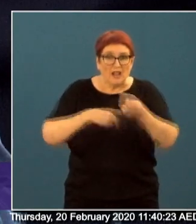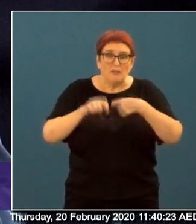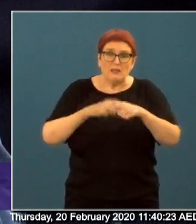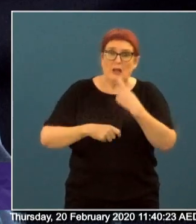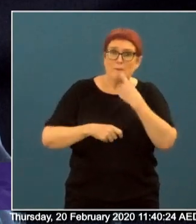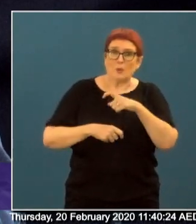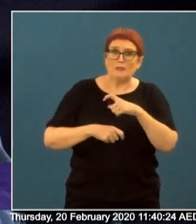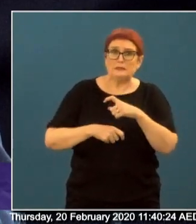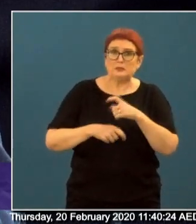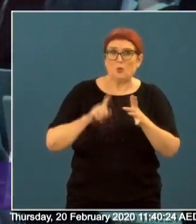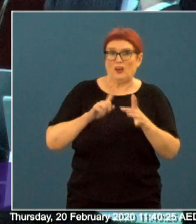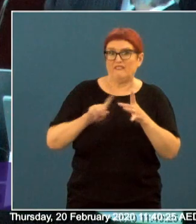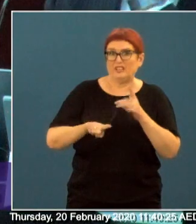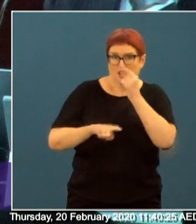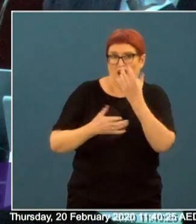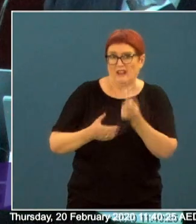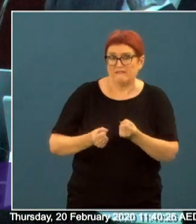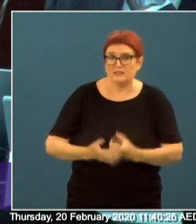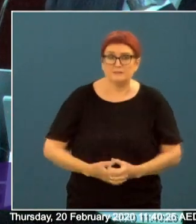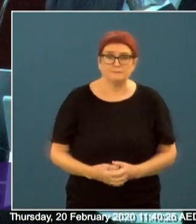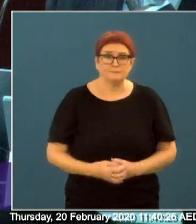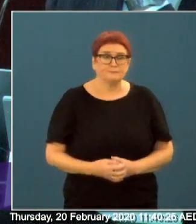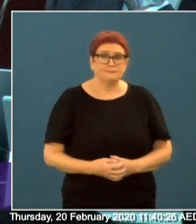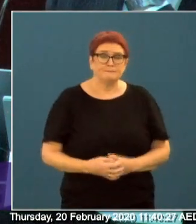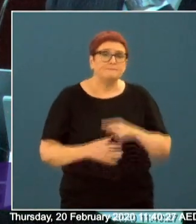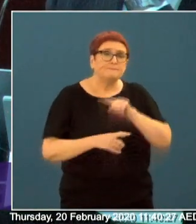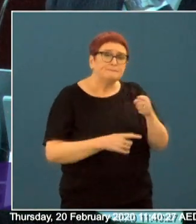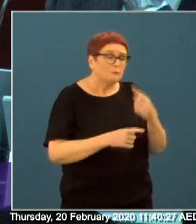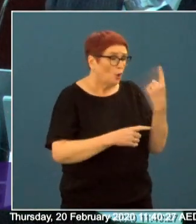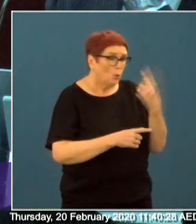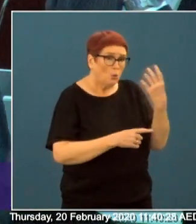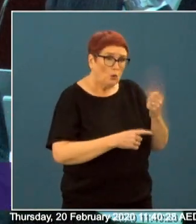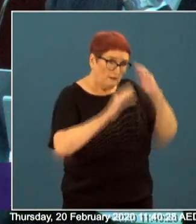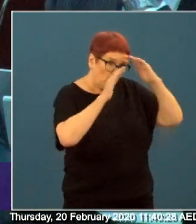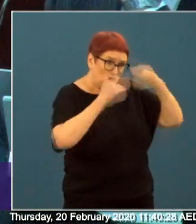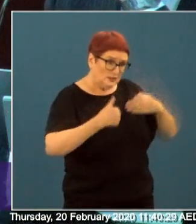And for autistic people, notwithstanding the conversation we